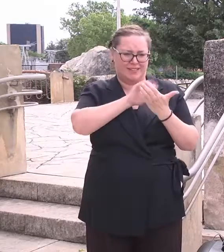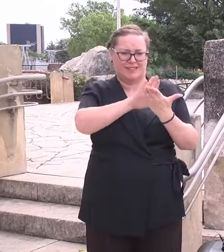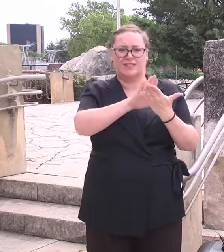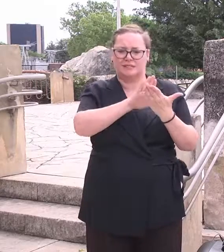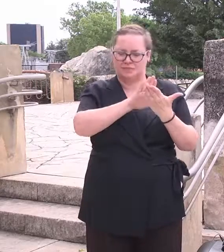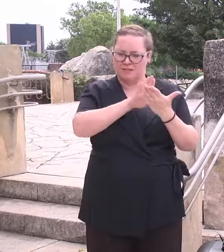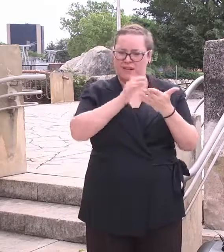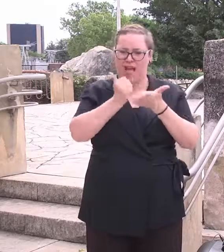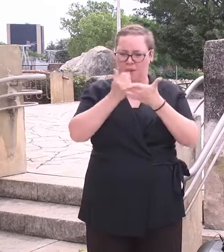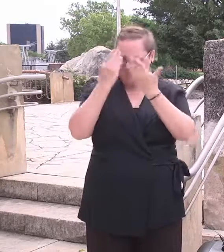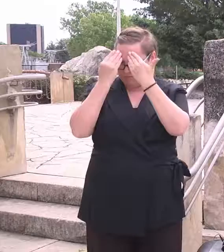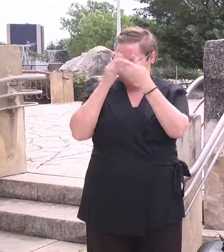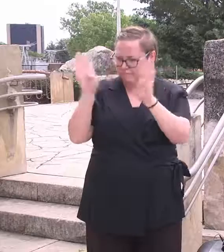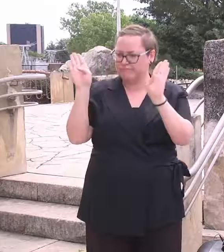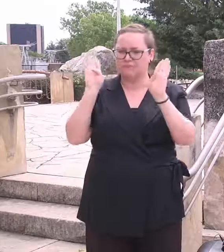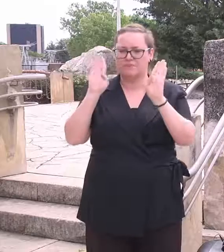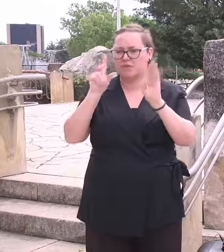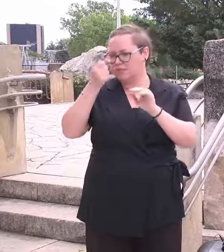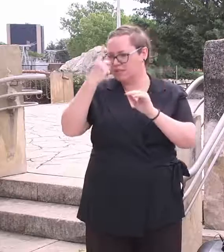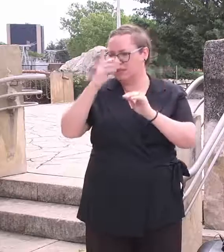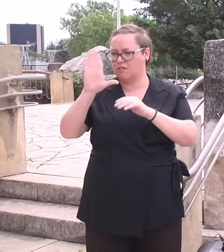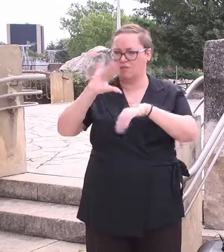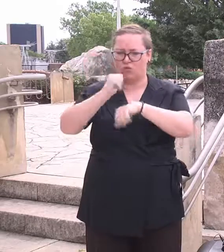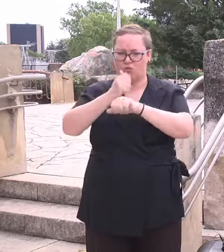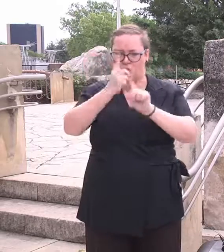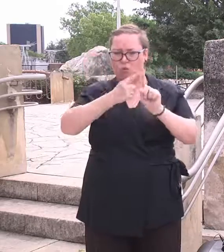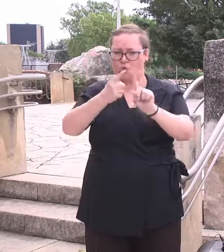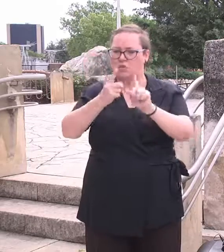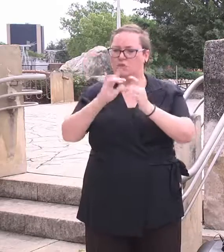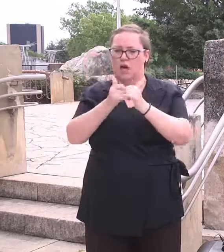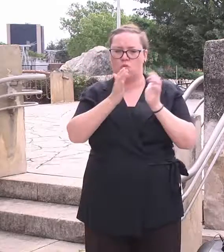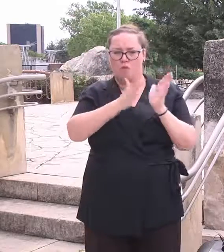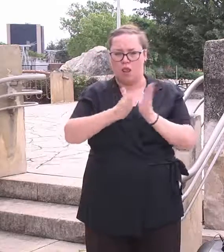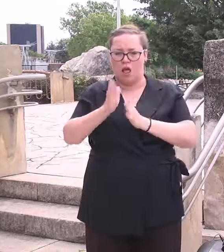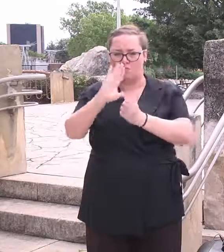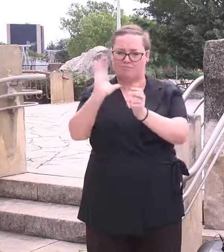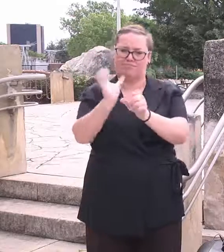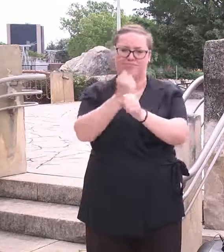their career goals and and how they can plan for that in the future how they can get to College